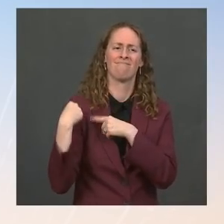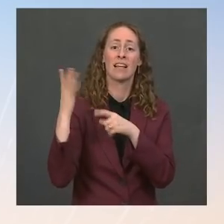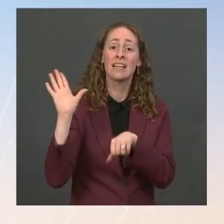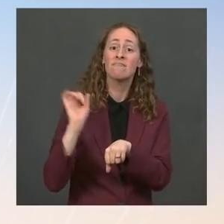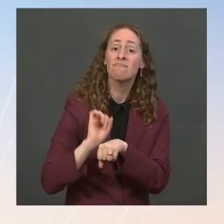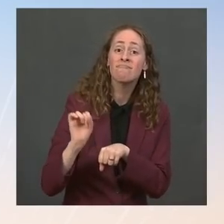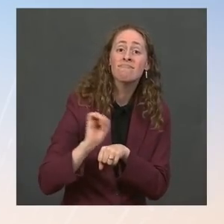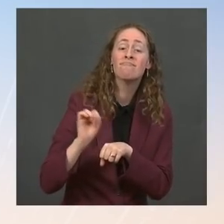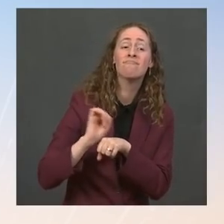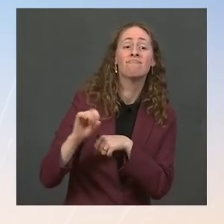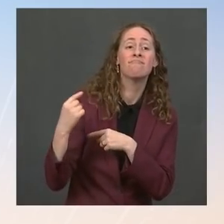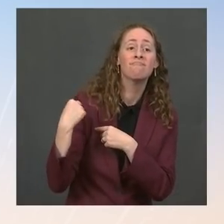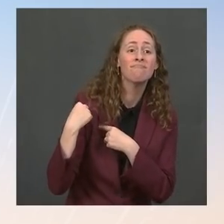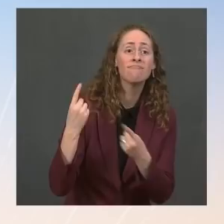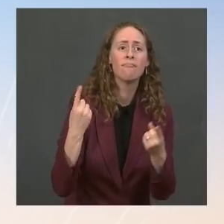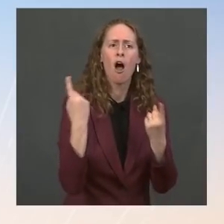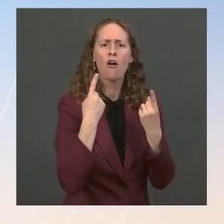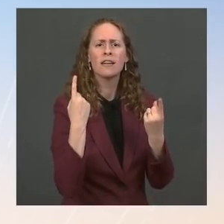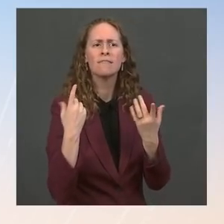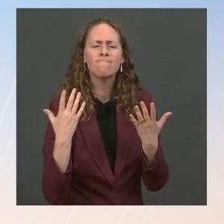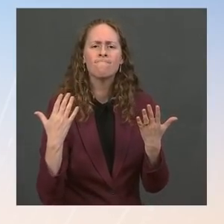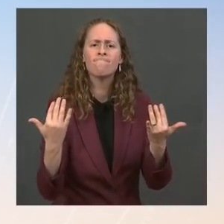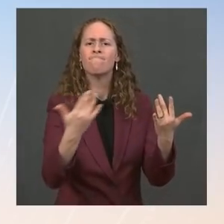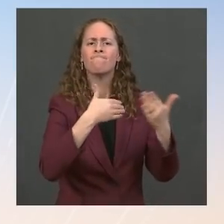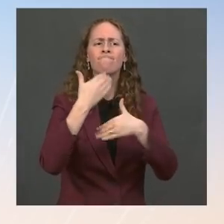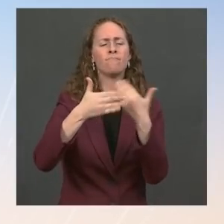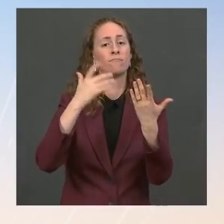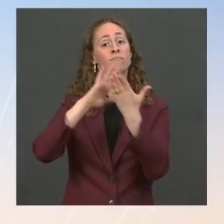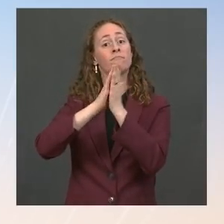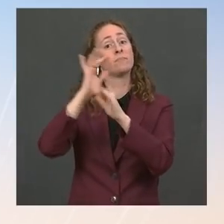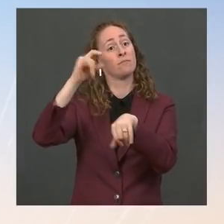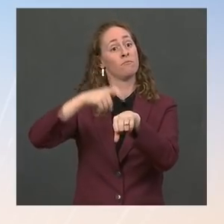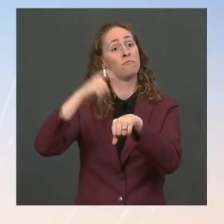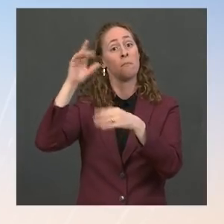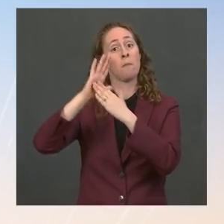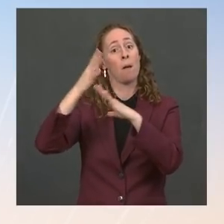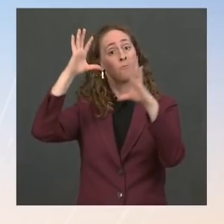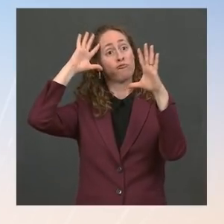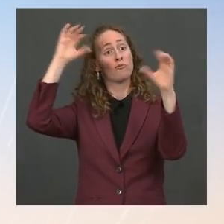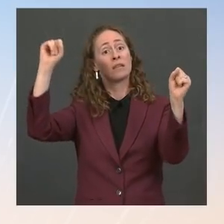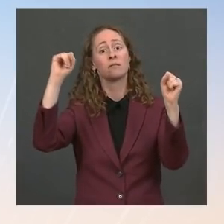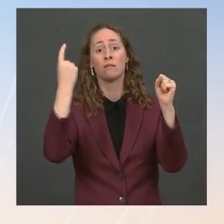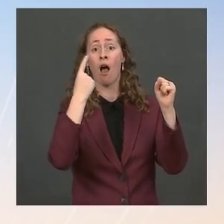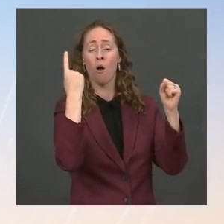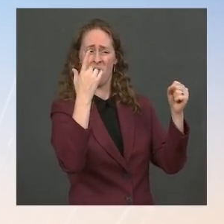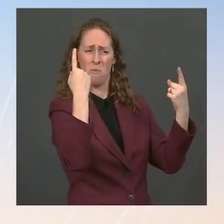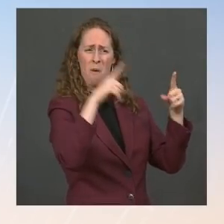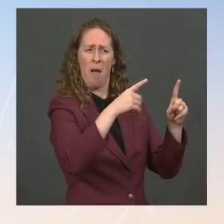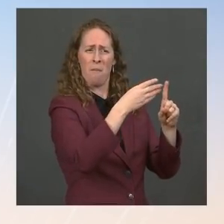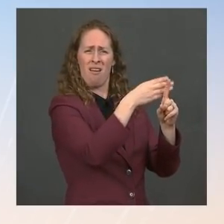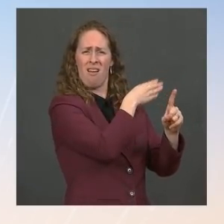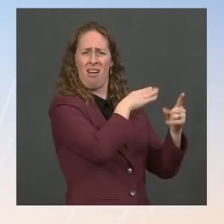was with the intention of rebuilding alliances and rebuilding those partnerships that were frayed over the last four years.